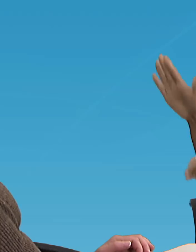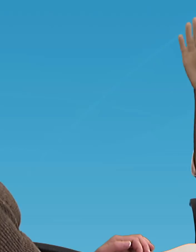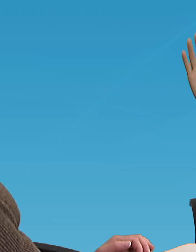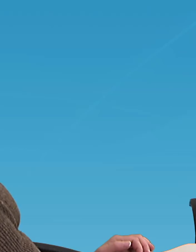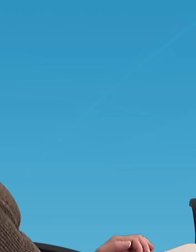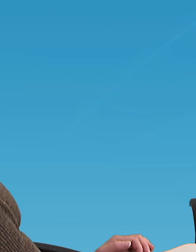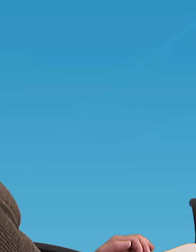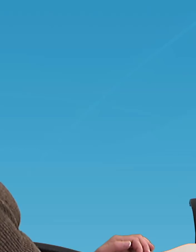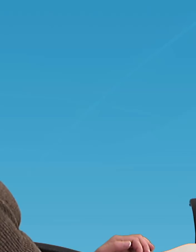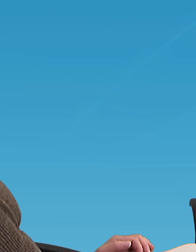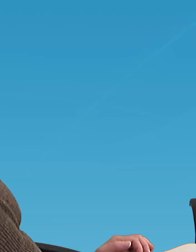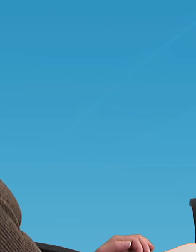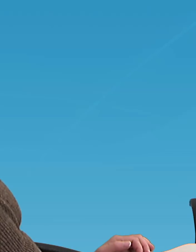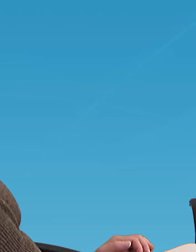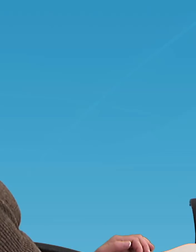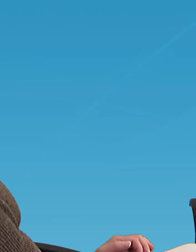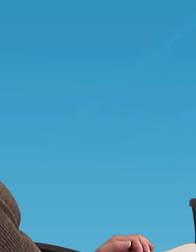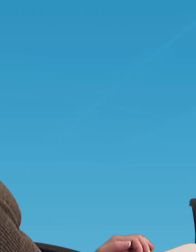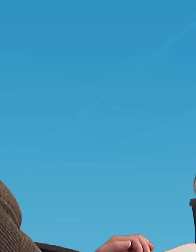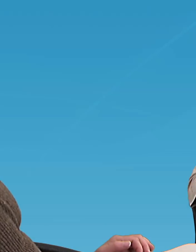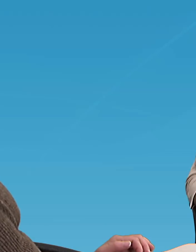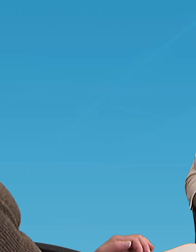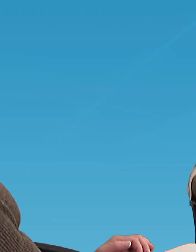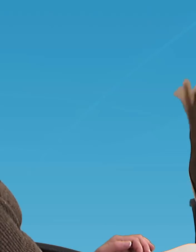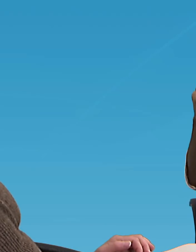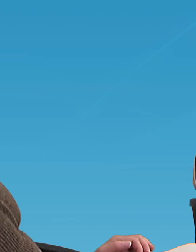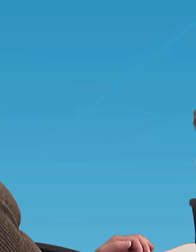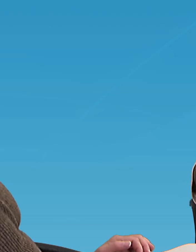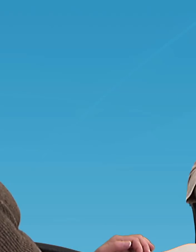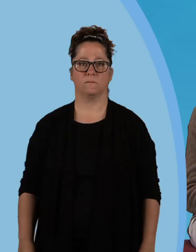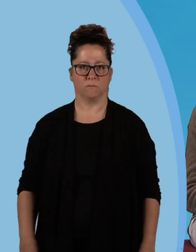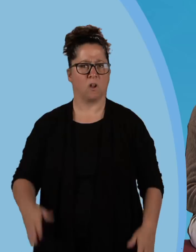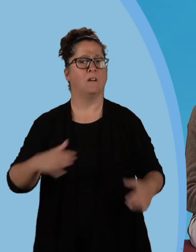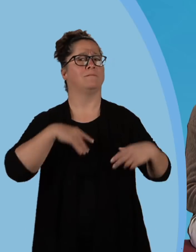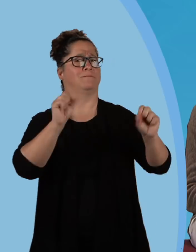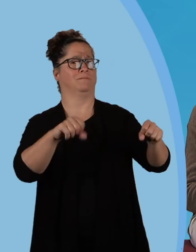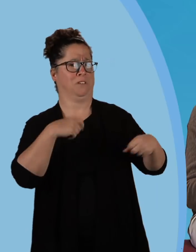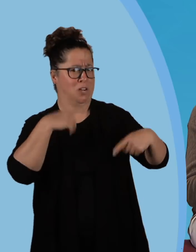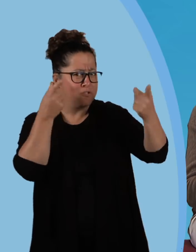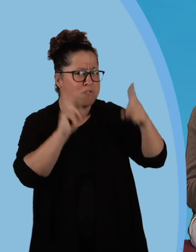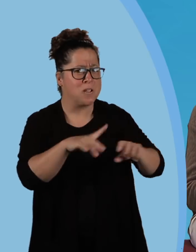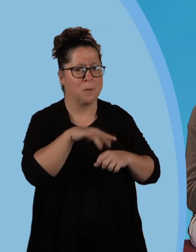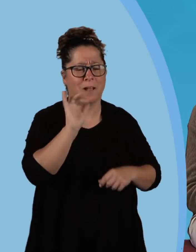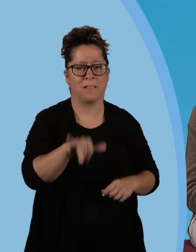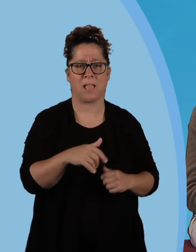What were their options? What do you think? Oh, I agree with that completely.